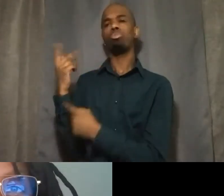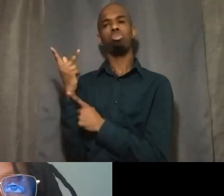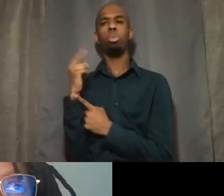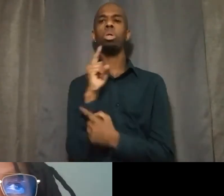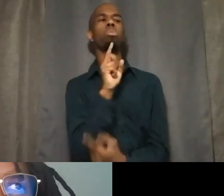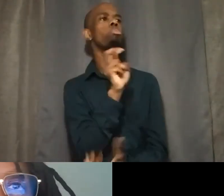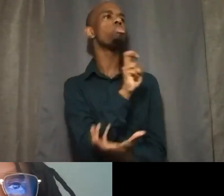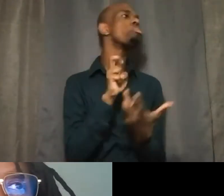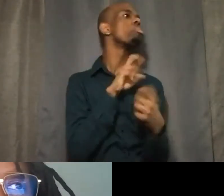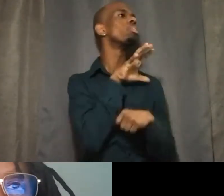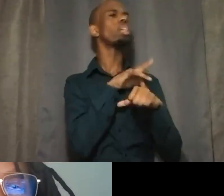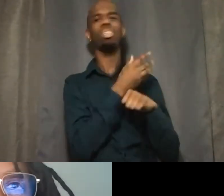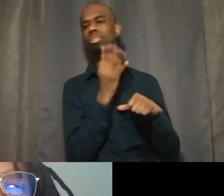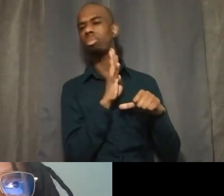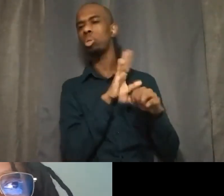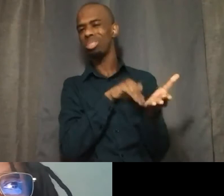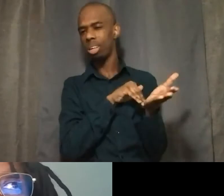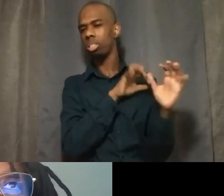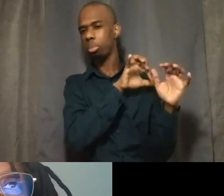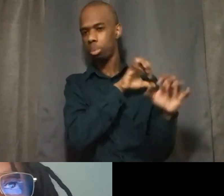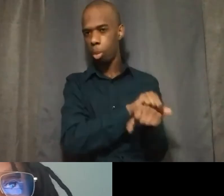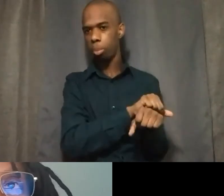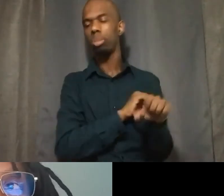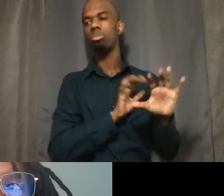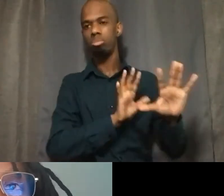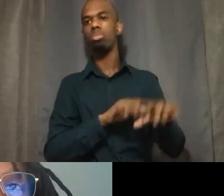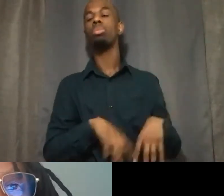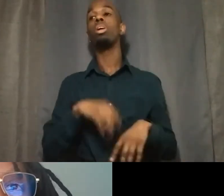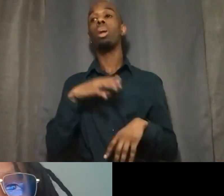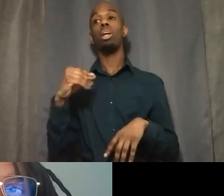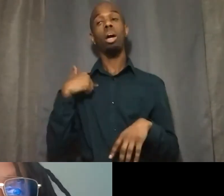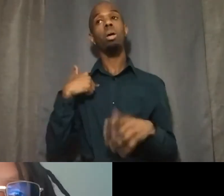and I was able to be her support because a lot of people,